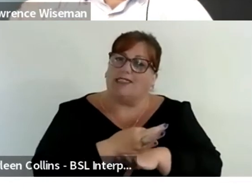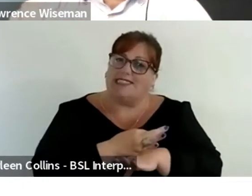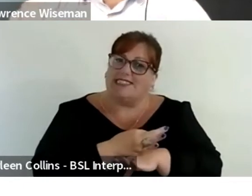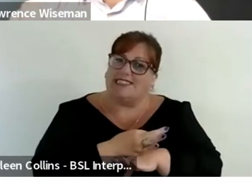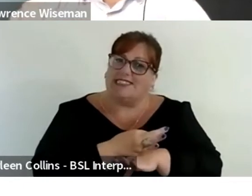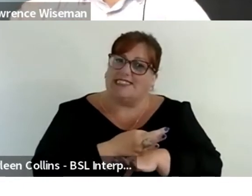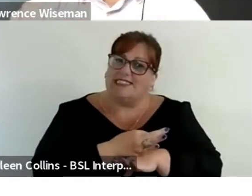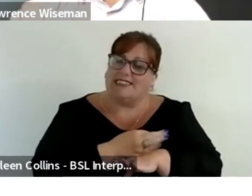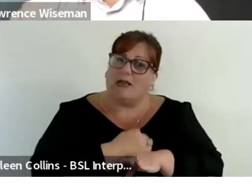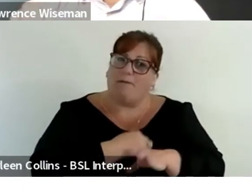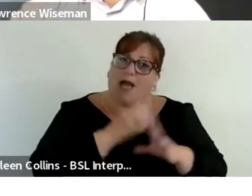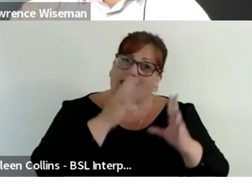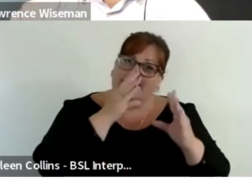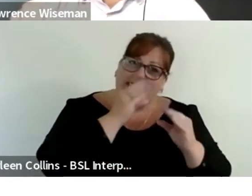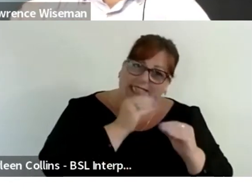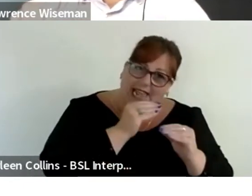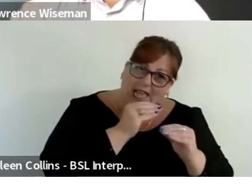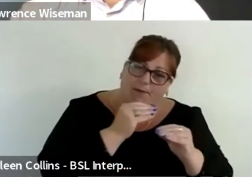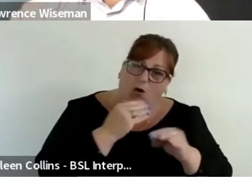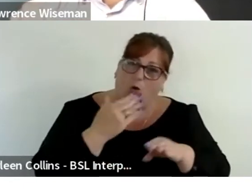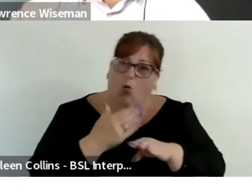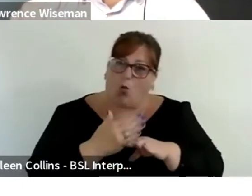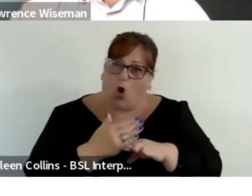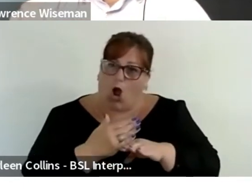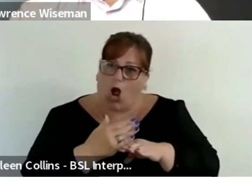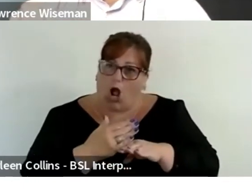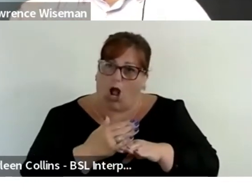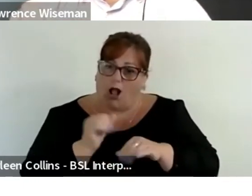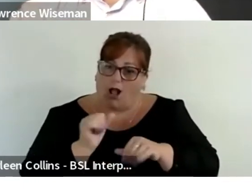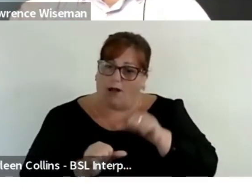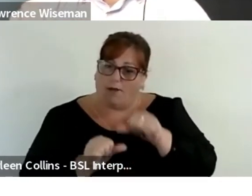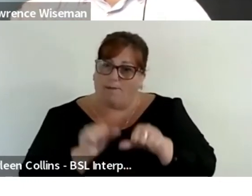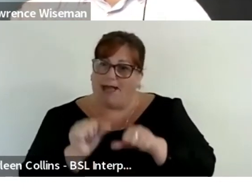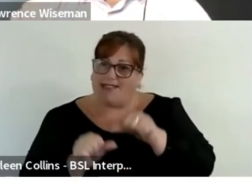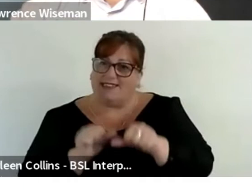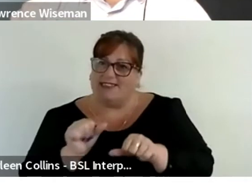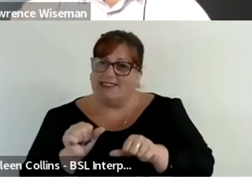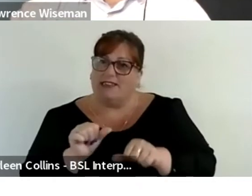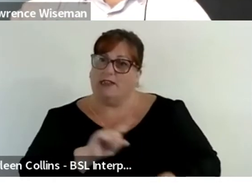For me, with the type of epilepsy that I have, the am of sleep and the timing